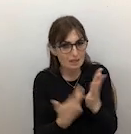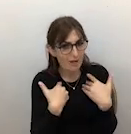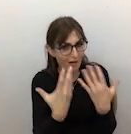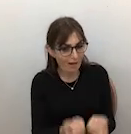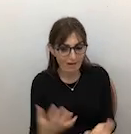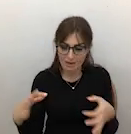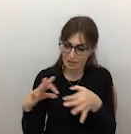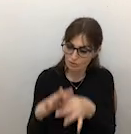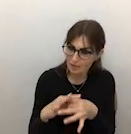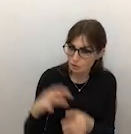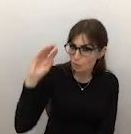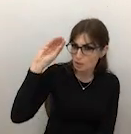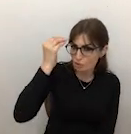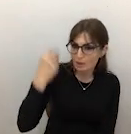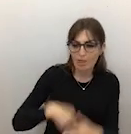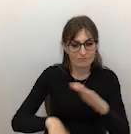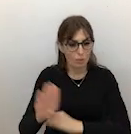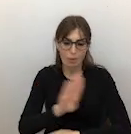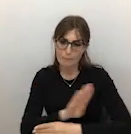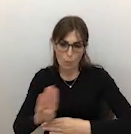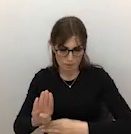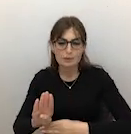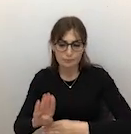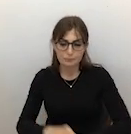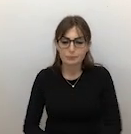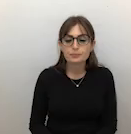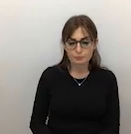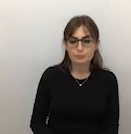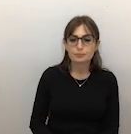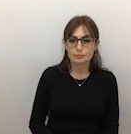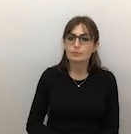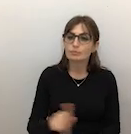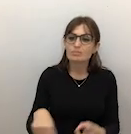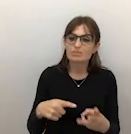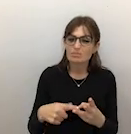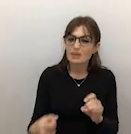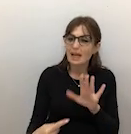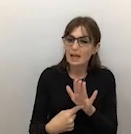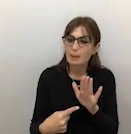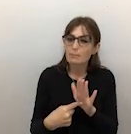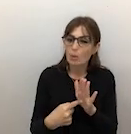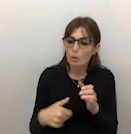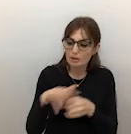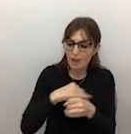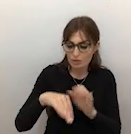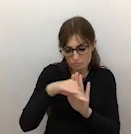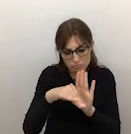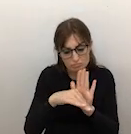and the relationship between the committee and the full board. Finally, we'll discuss the key areas of oversight the audit